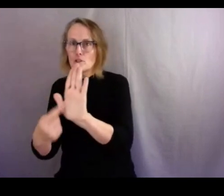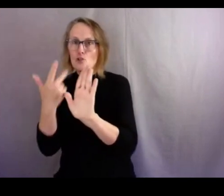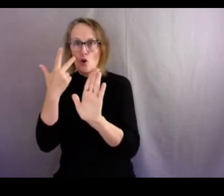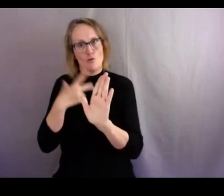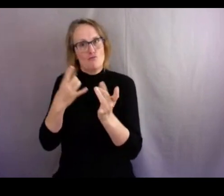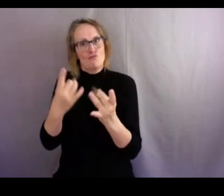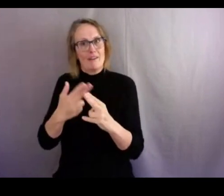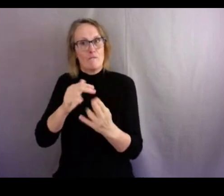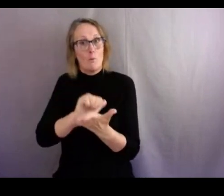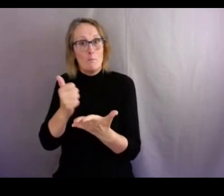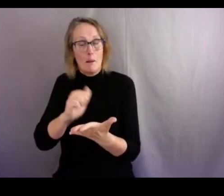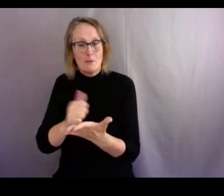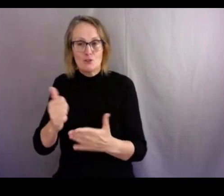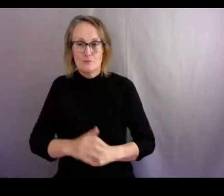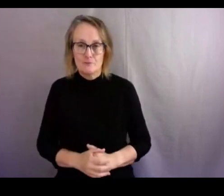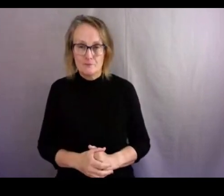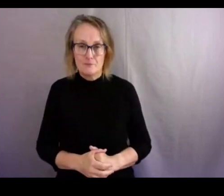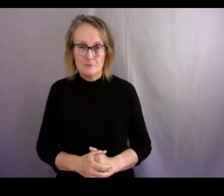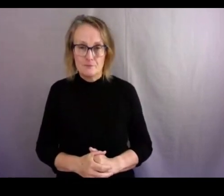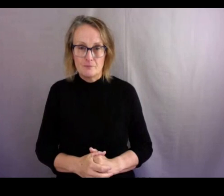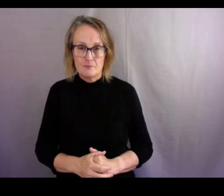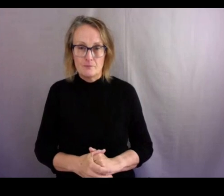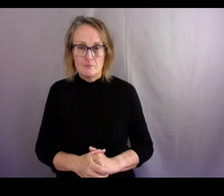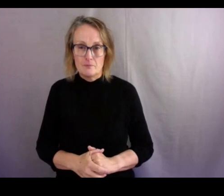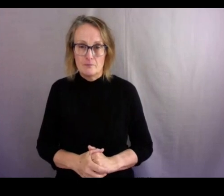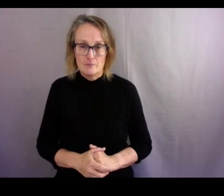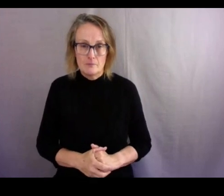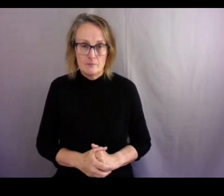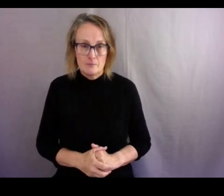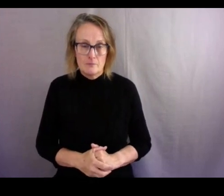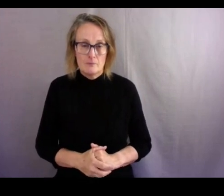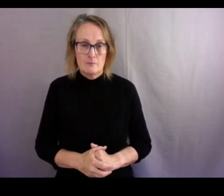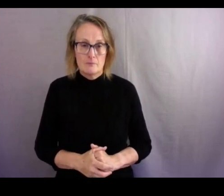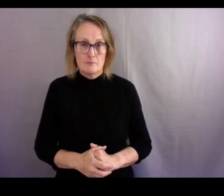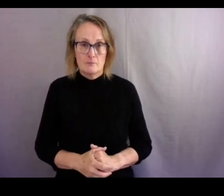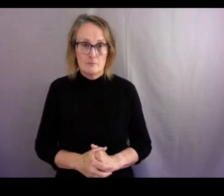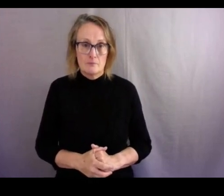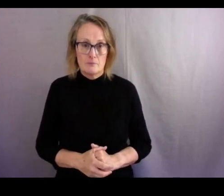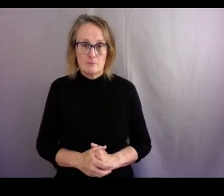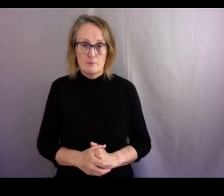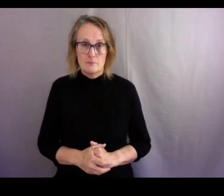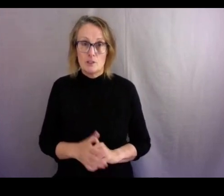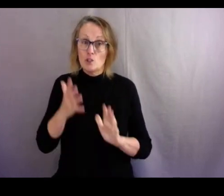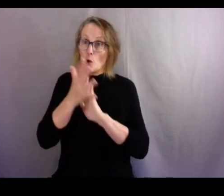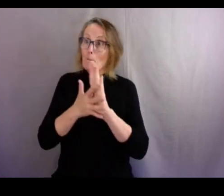This is one of the characteristic of "Noa Noa," the use of a base that would be easily recognisable by the readers of this time.